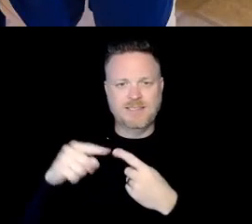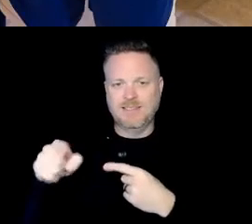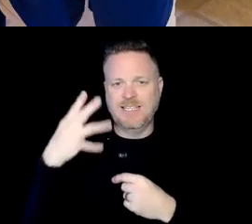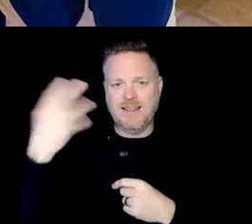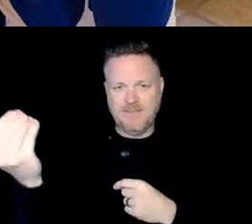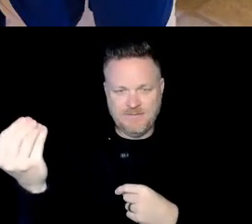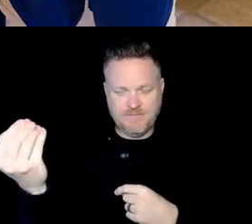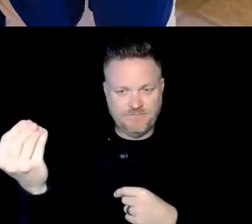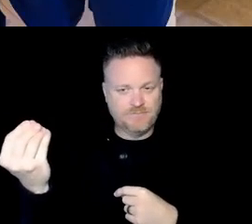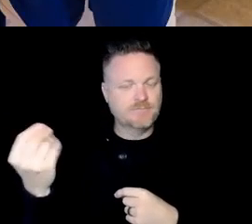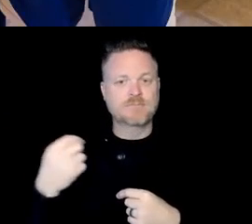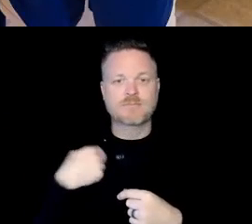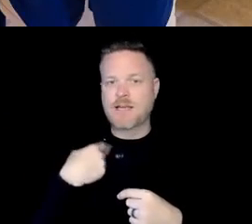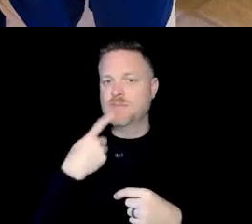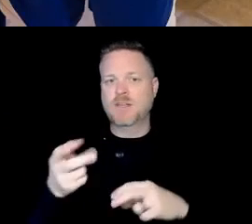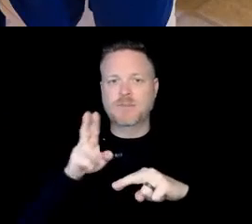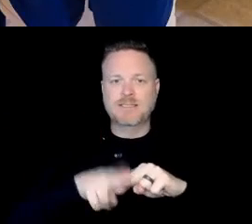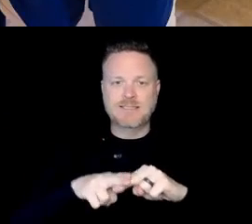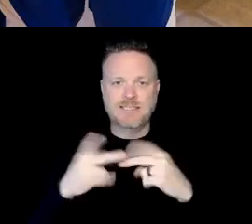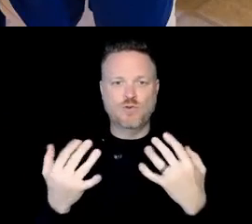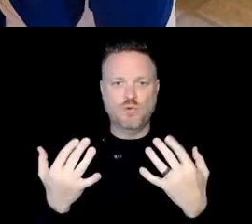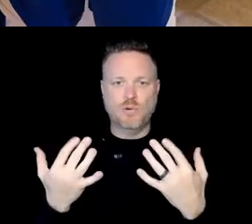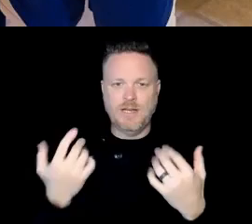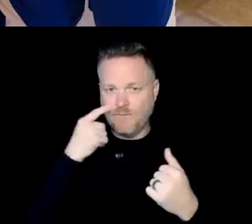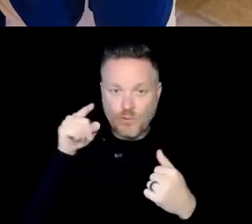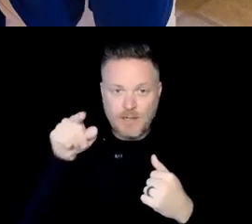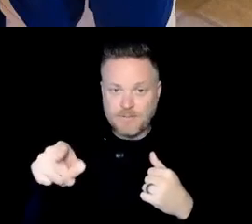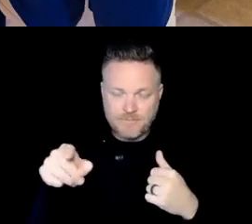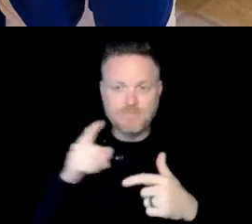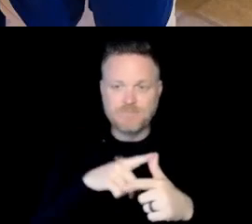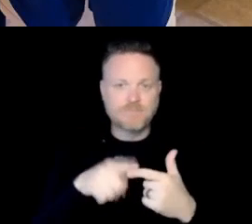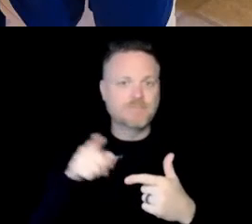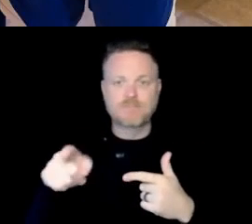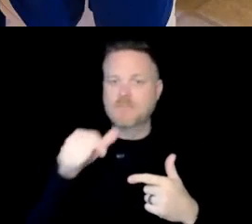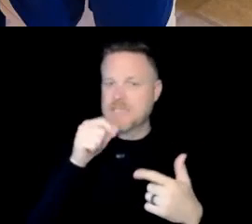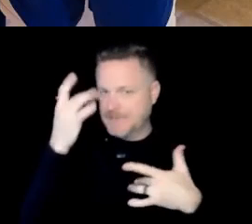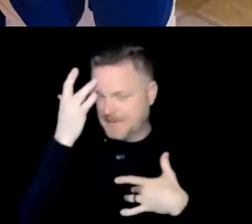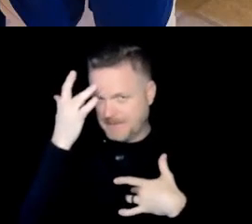I tell him I am going to sit here and wait for him all day. Then, he is not sick and he is not having anxiety issues.